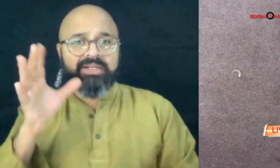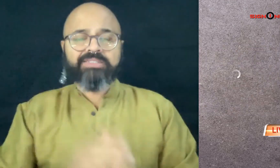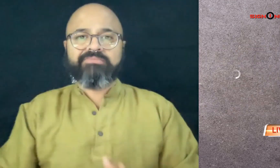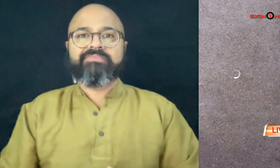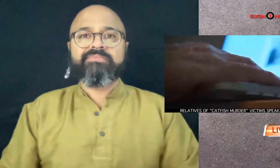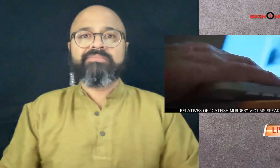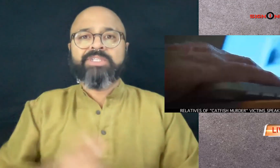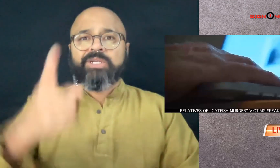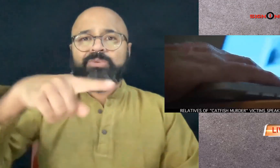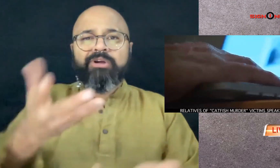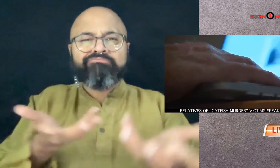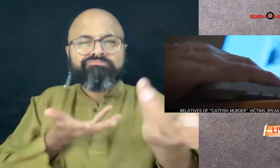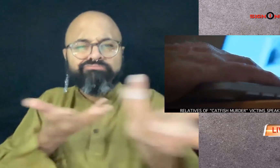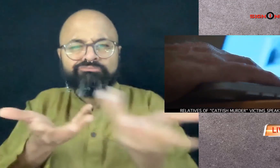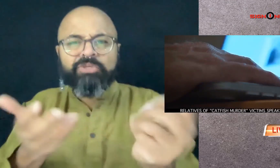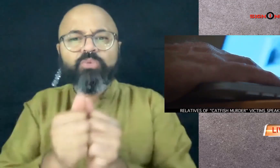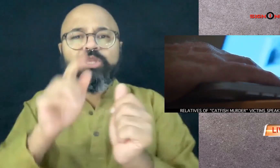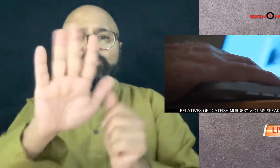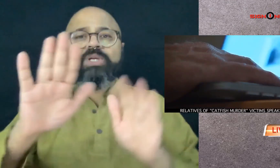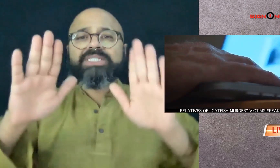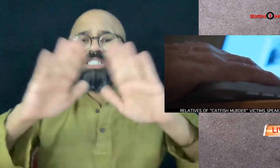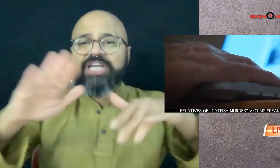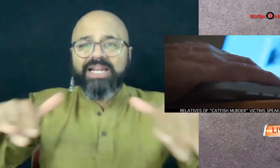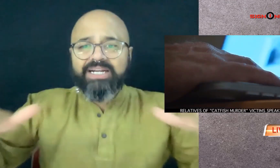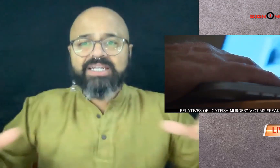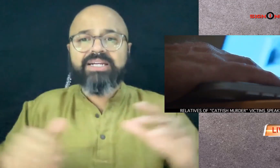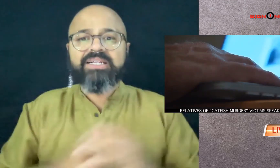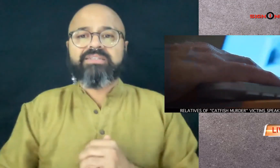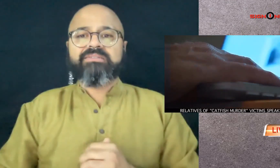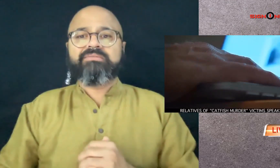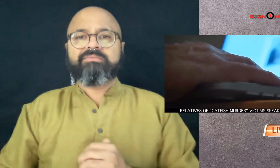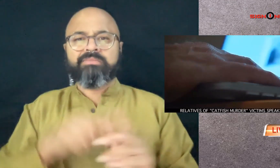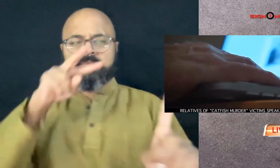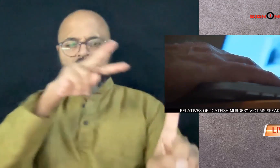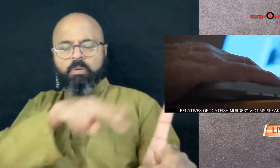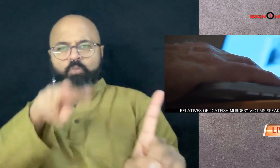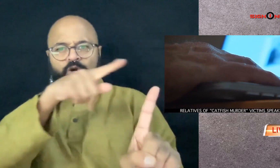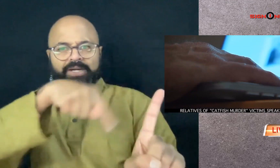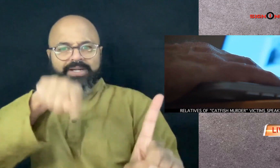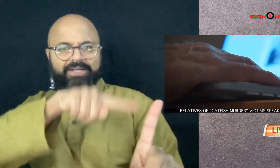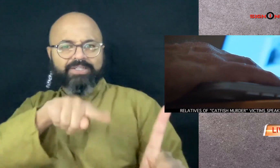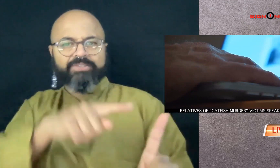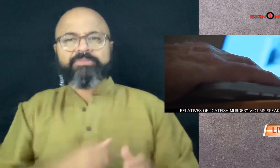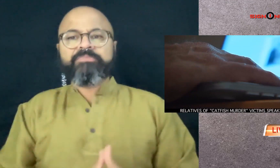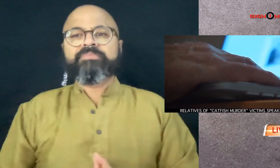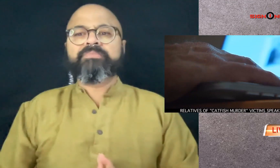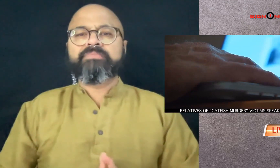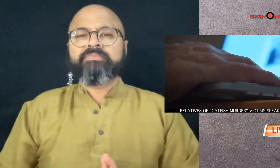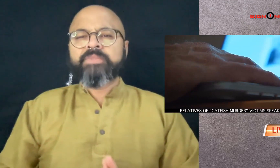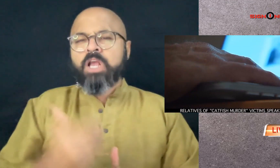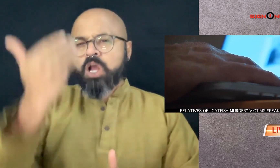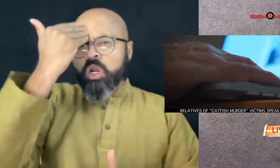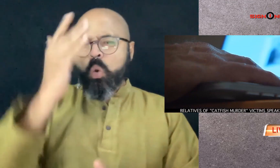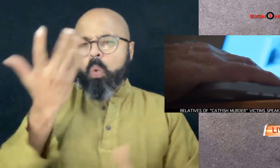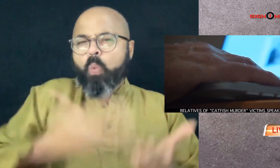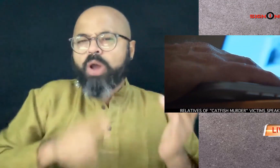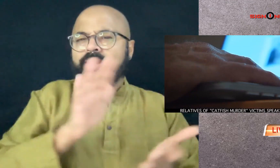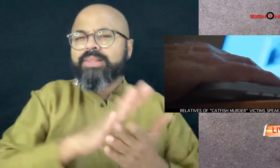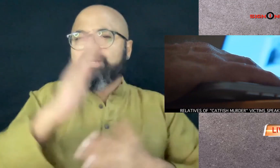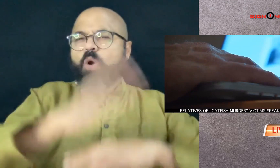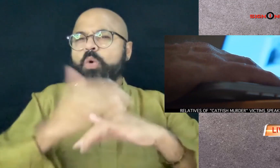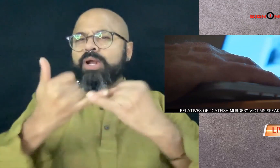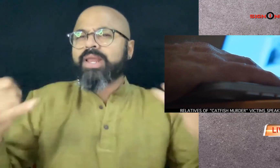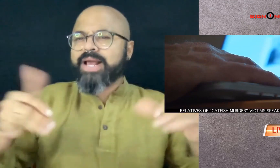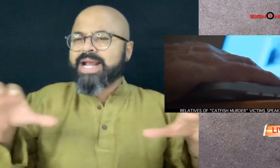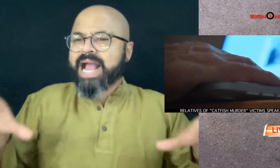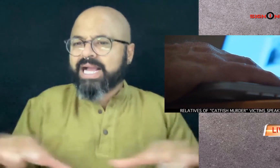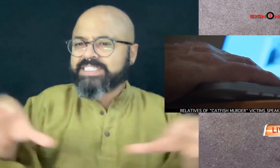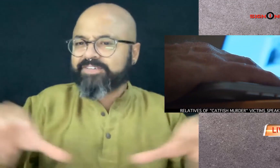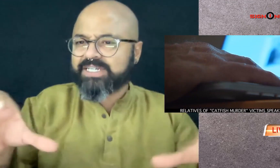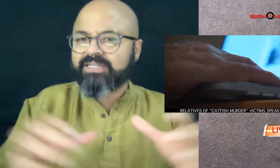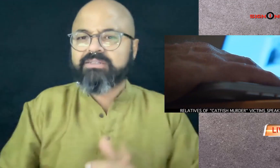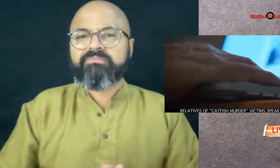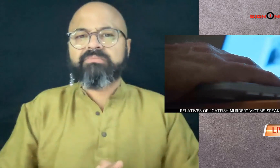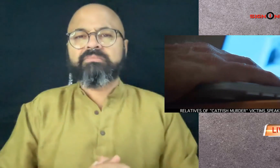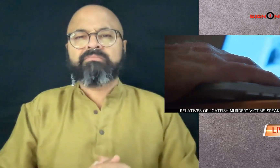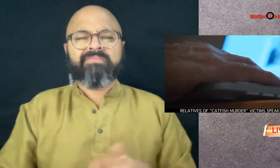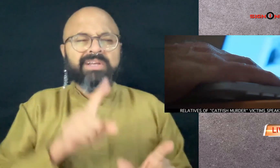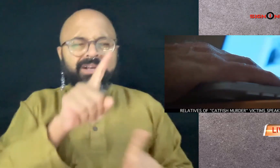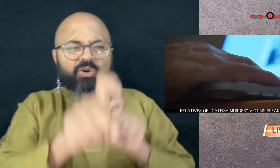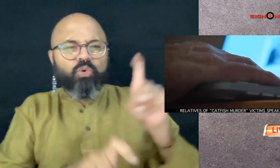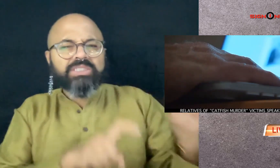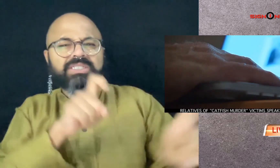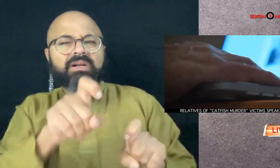to parents talk to your children monitor them know their online activity ask questions about